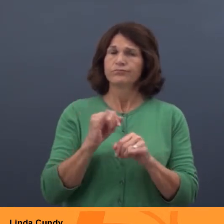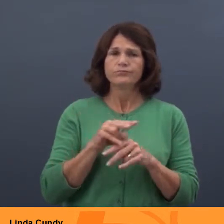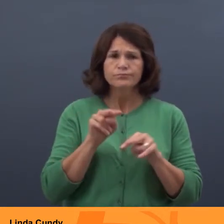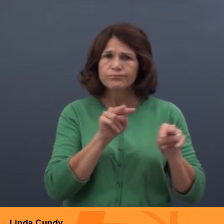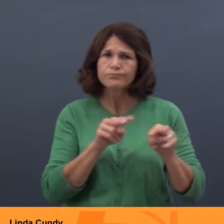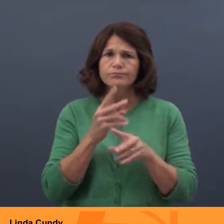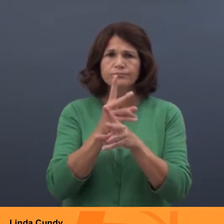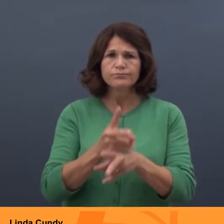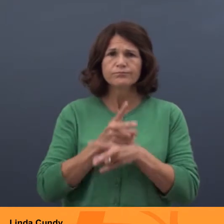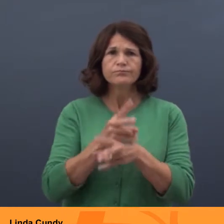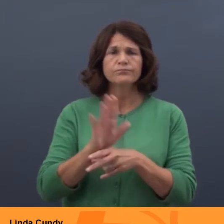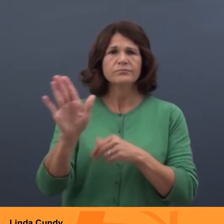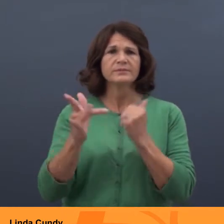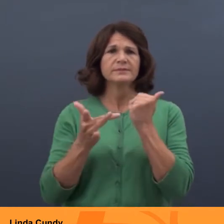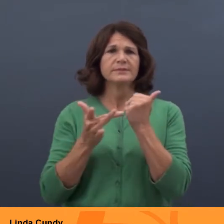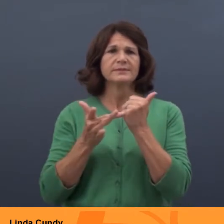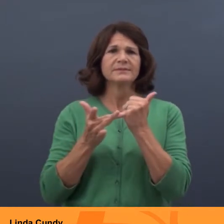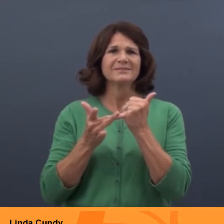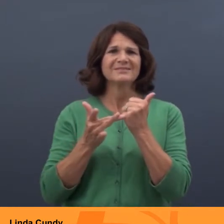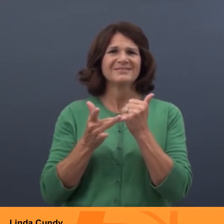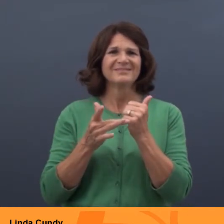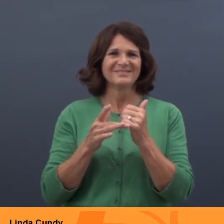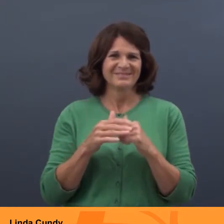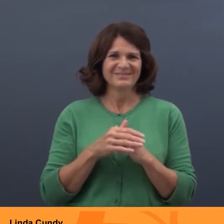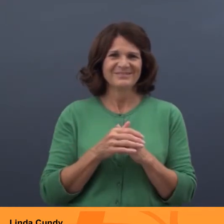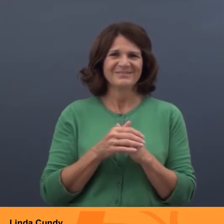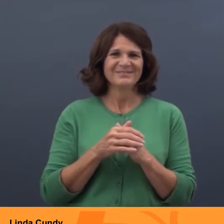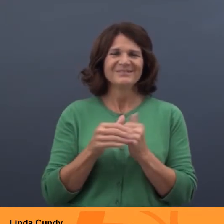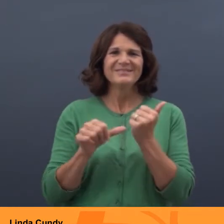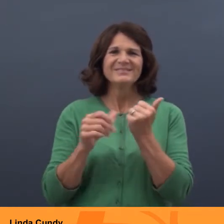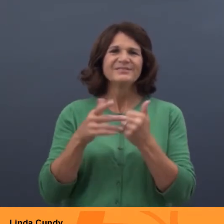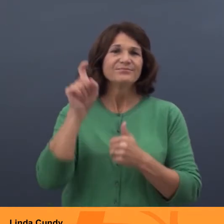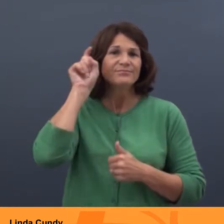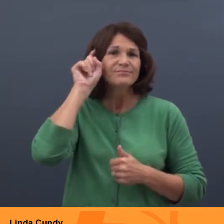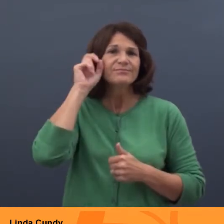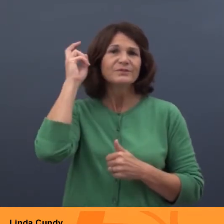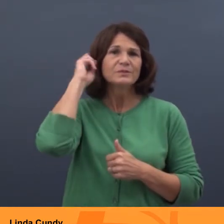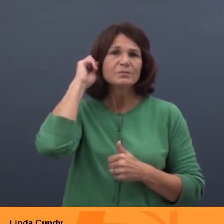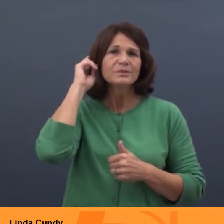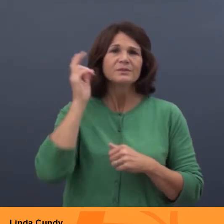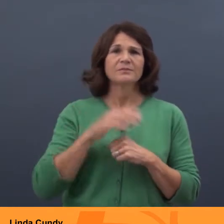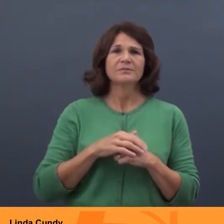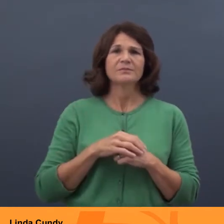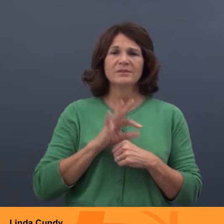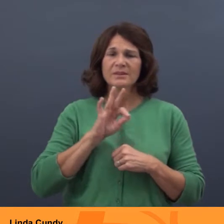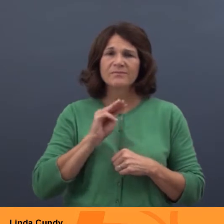take care of their own assistive technology needs--- things such as hearing aids,